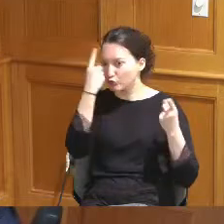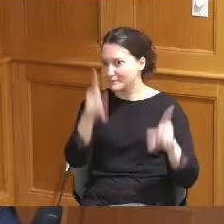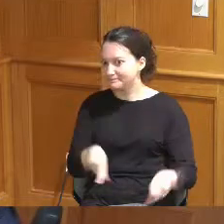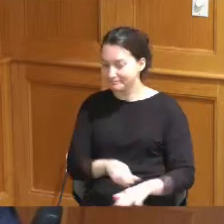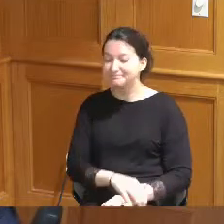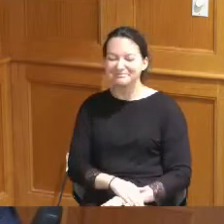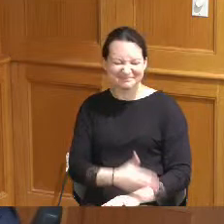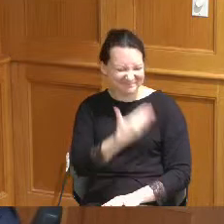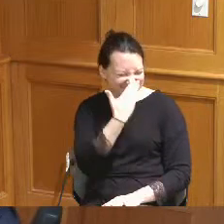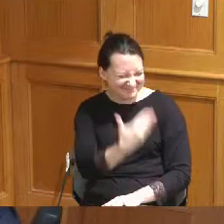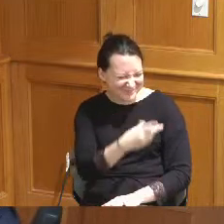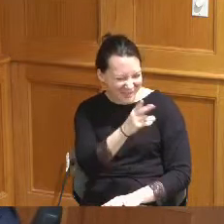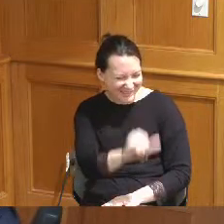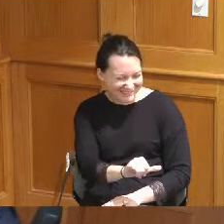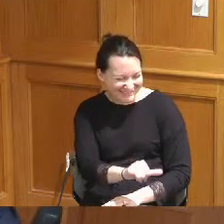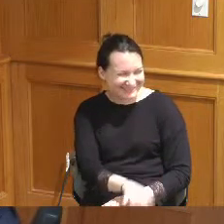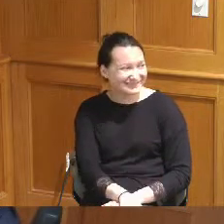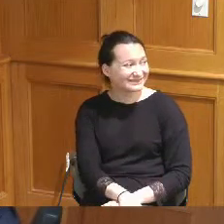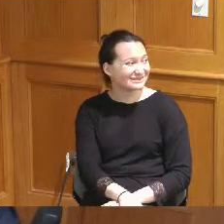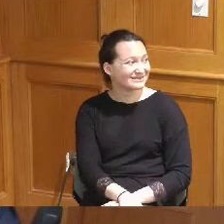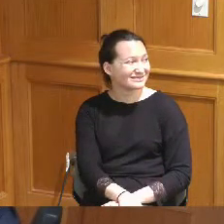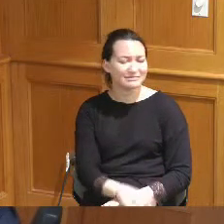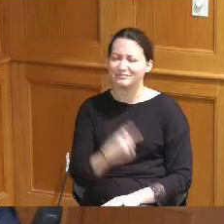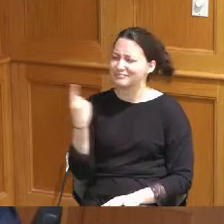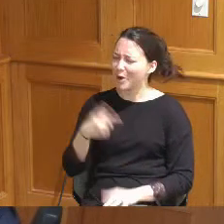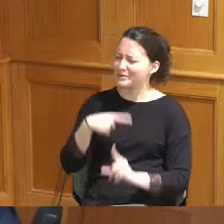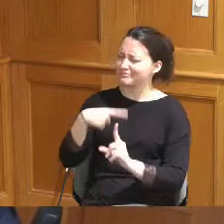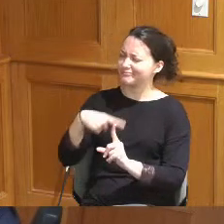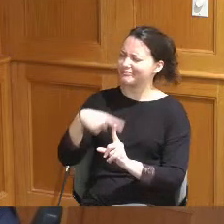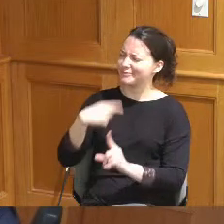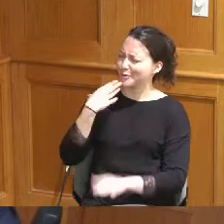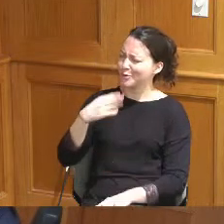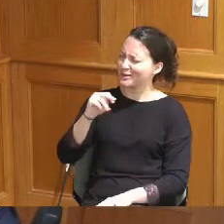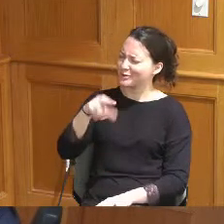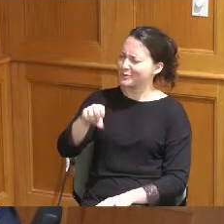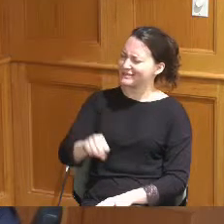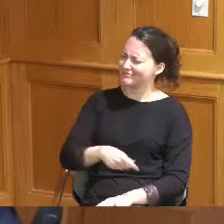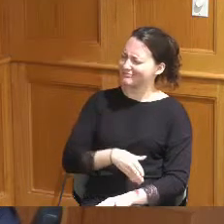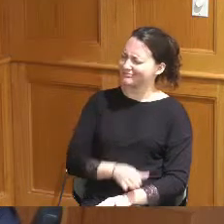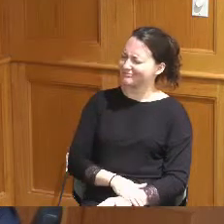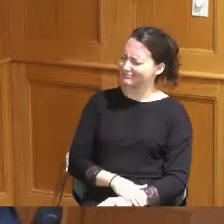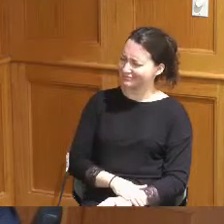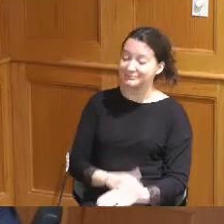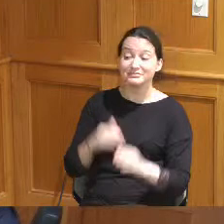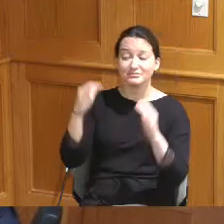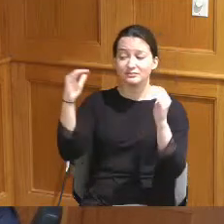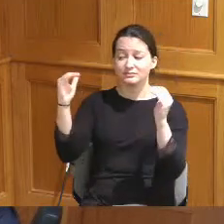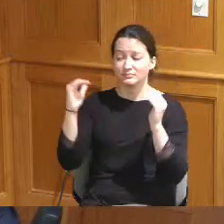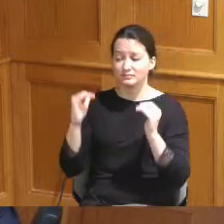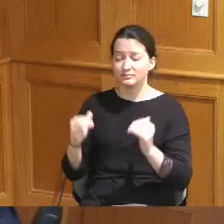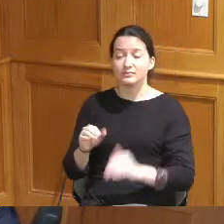thank you Holly Holly's always here with the good news next is MSD